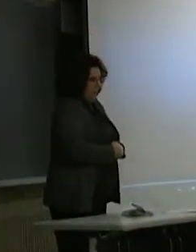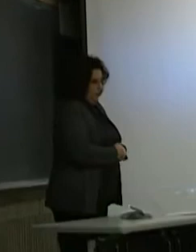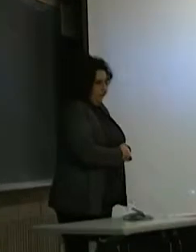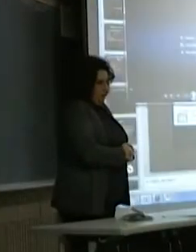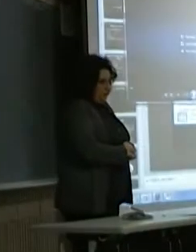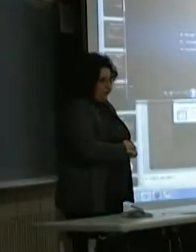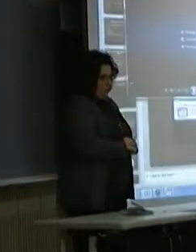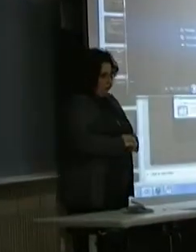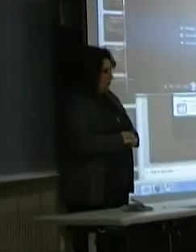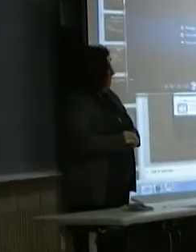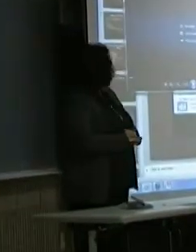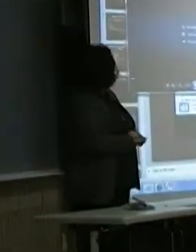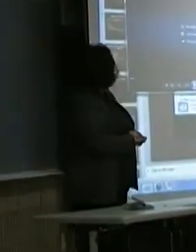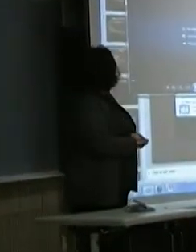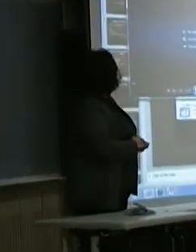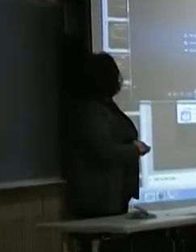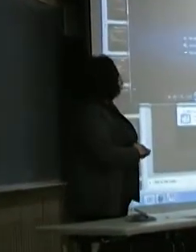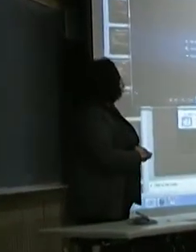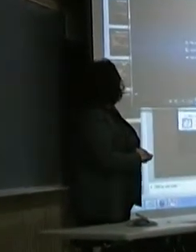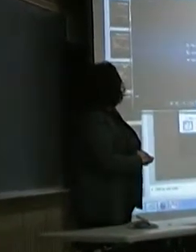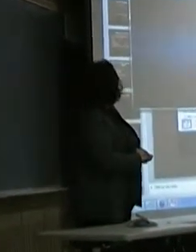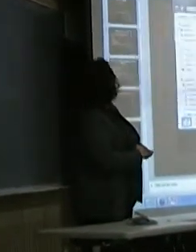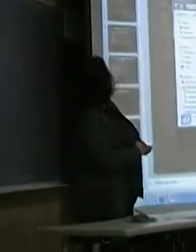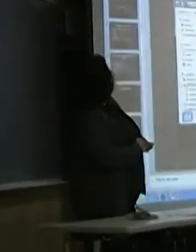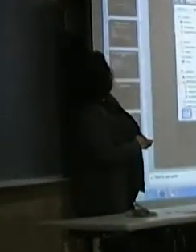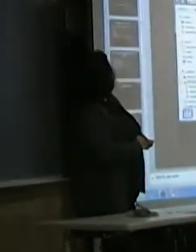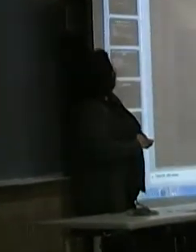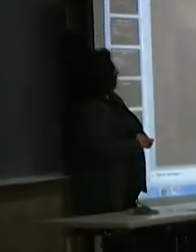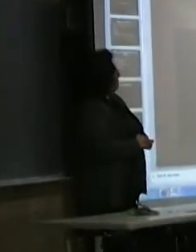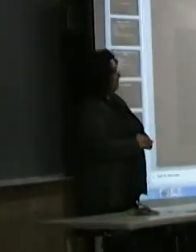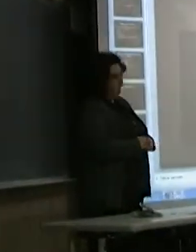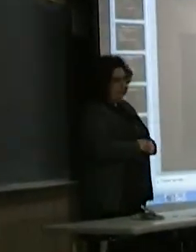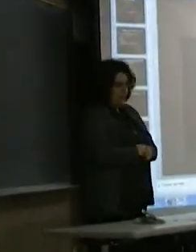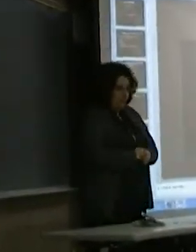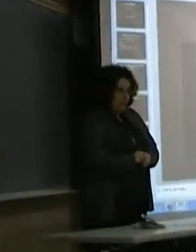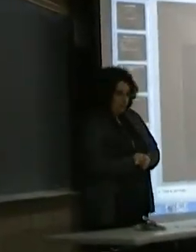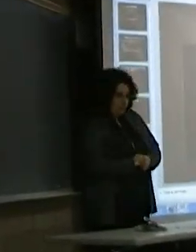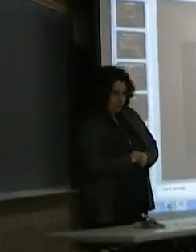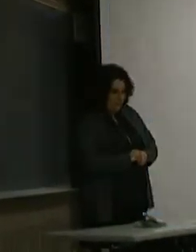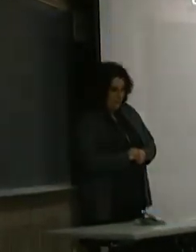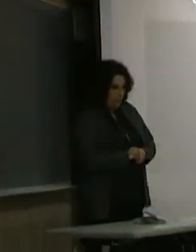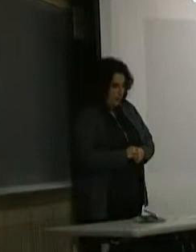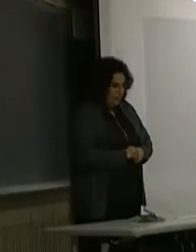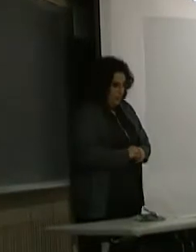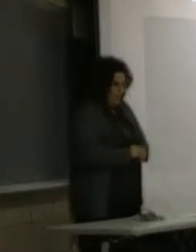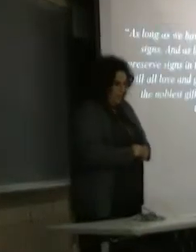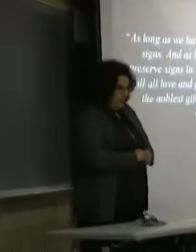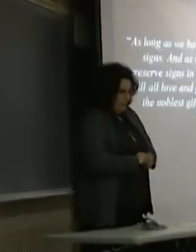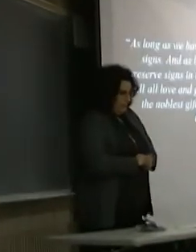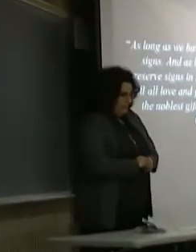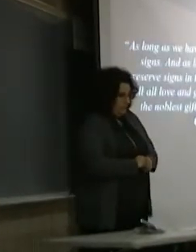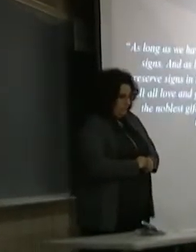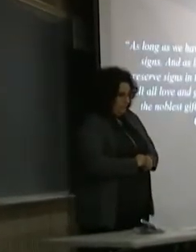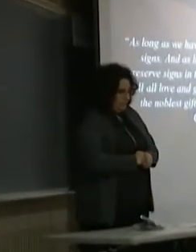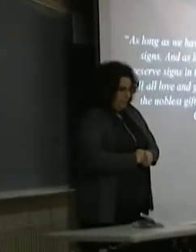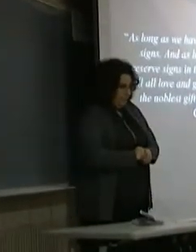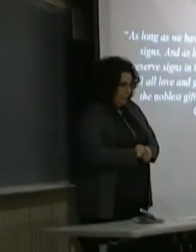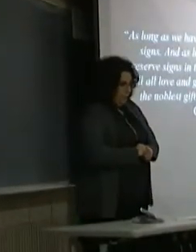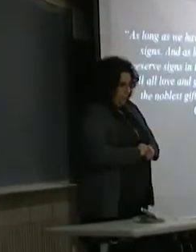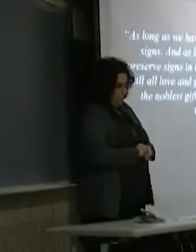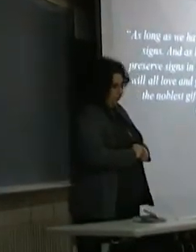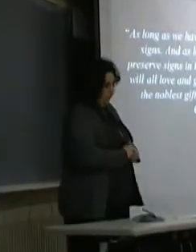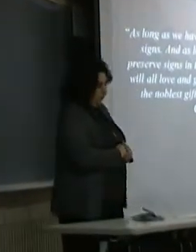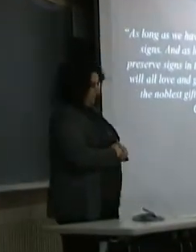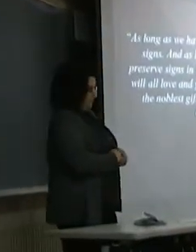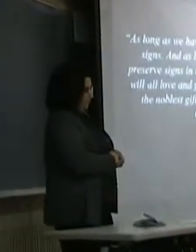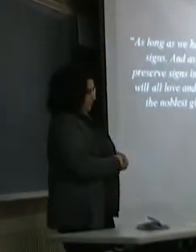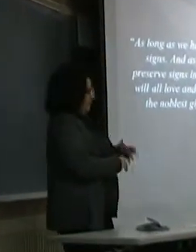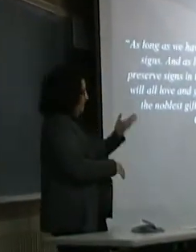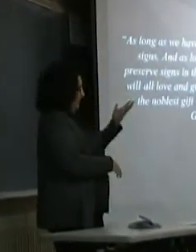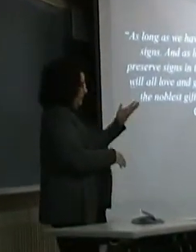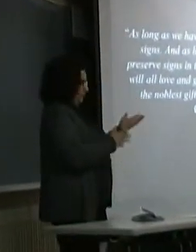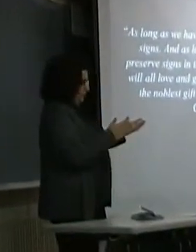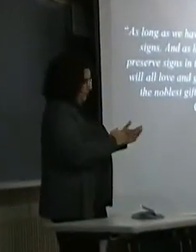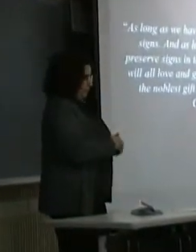Now, in my research I also found a quote from George Veditz (however you want to pronounce it)